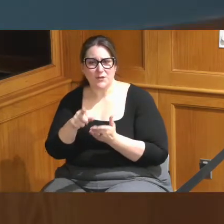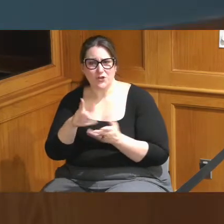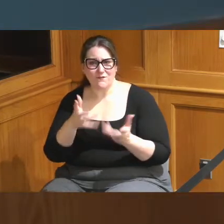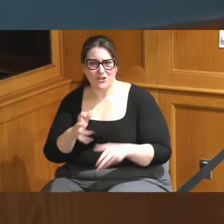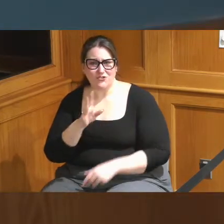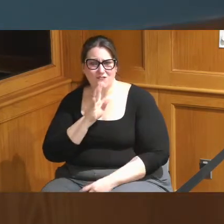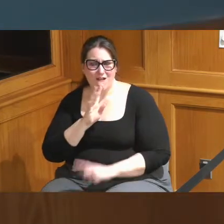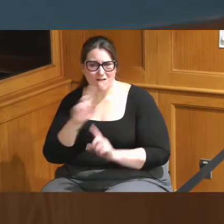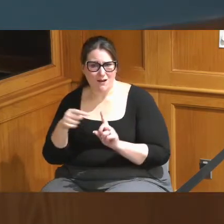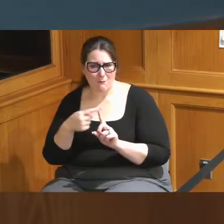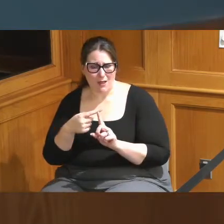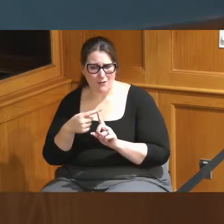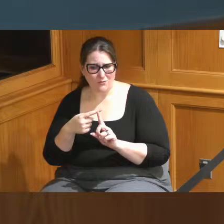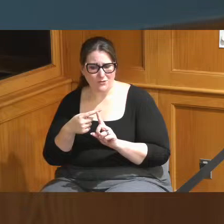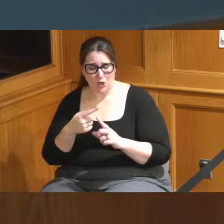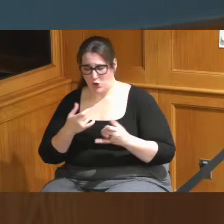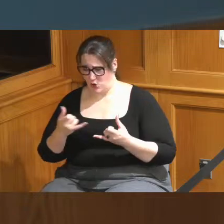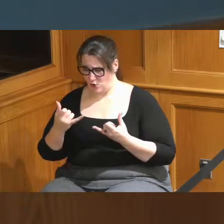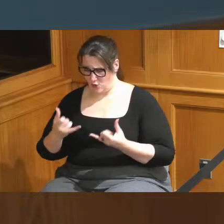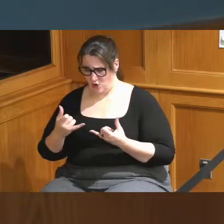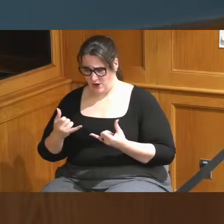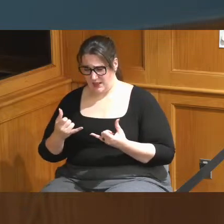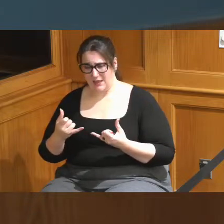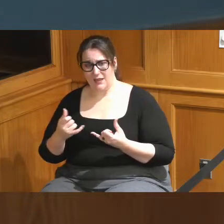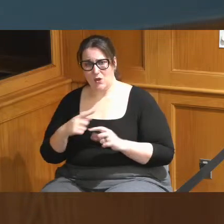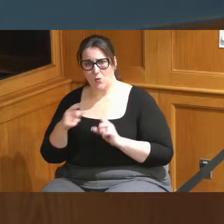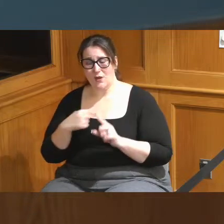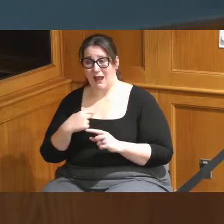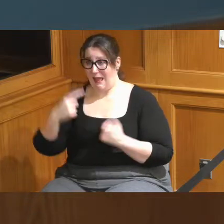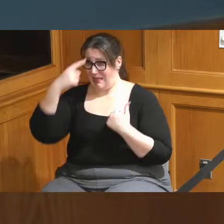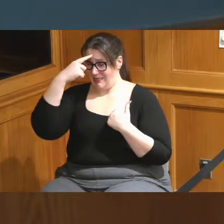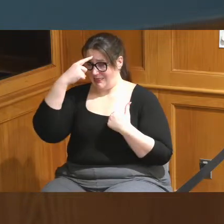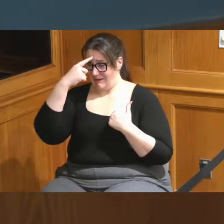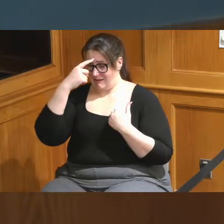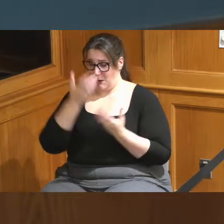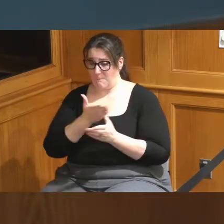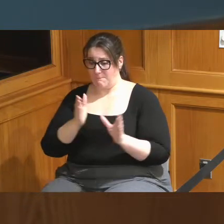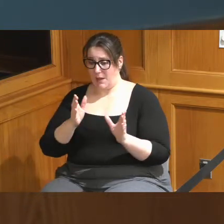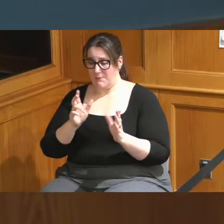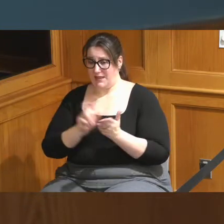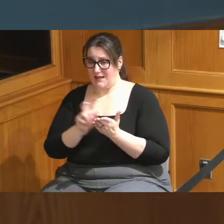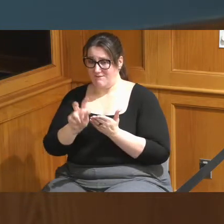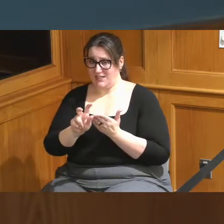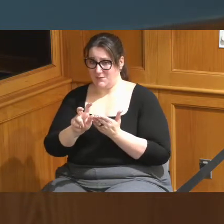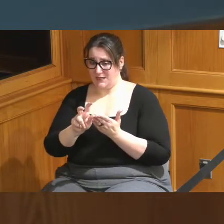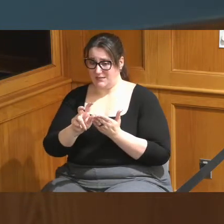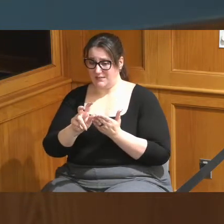so there currently when I think about public investment at the banks, I think about parking